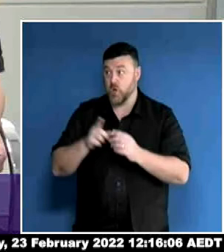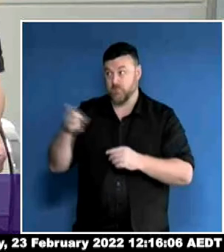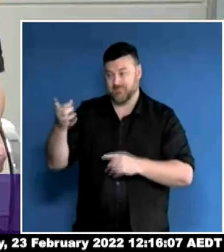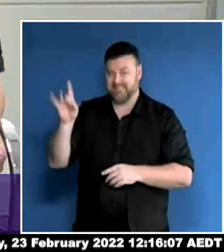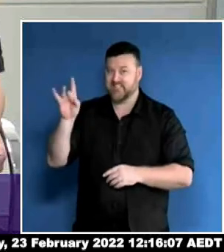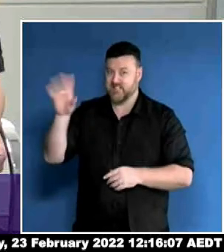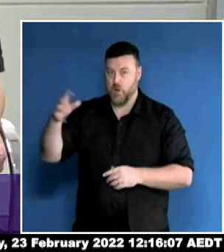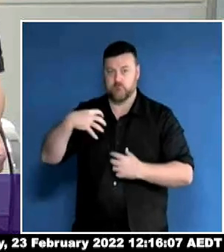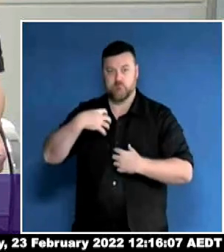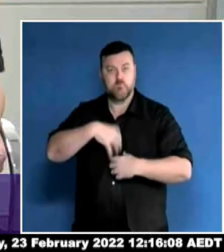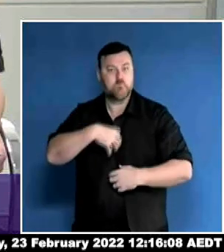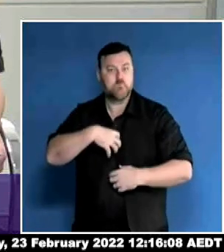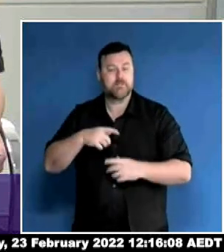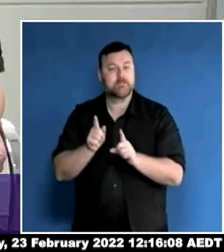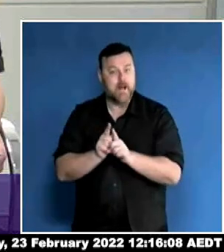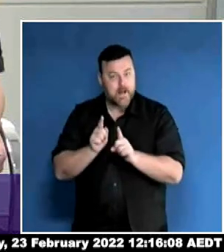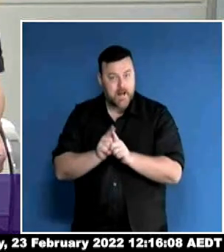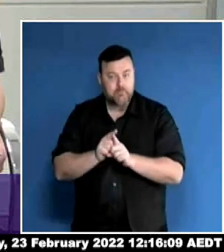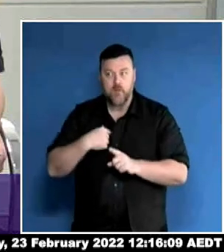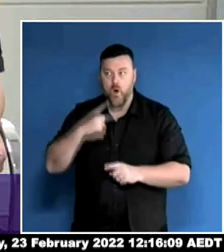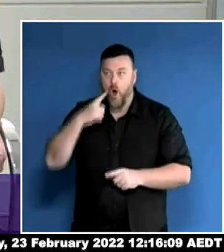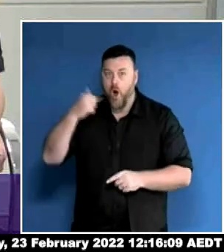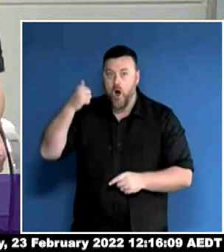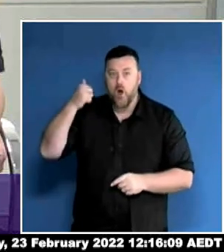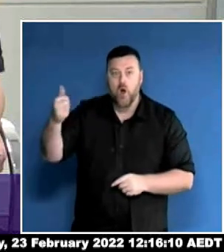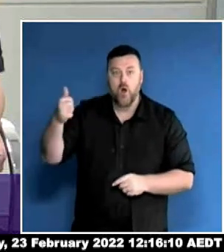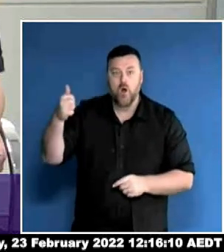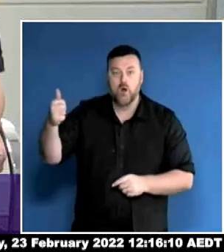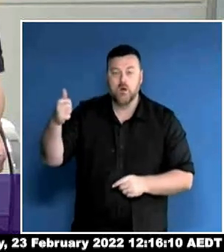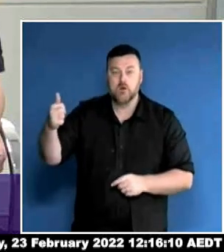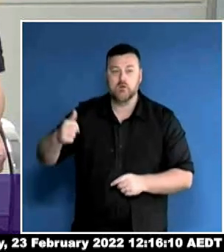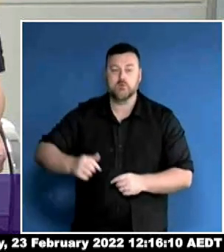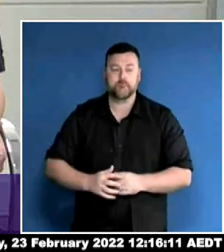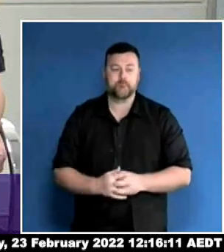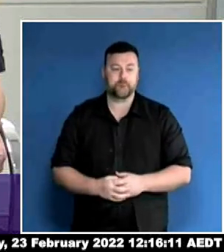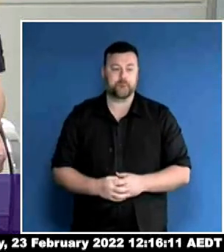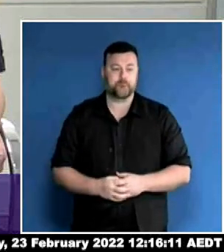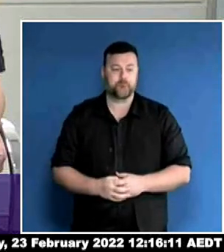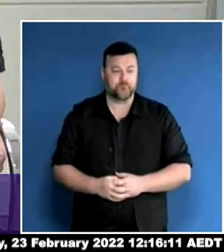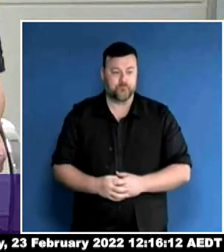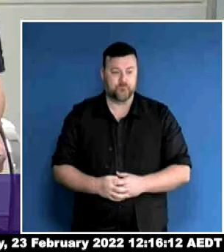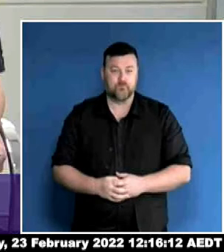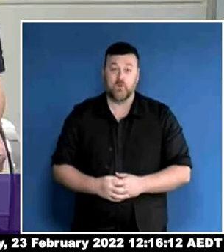That's kind of - I want to be able to recommend DES's to our clients but I can't.